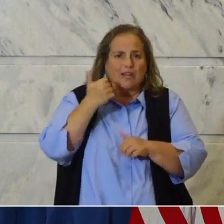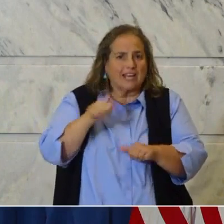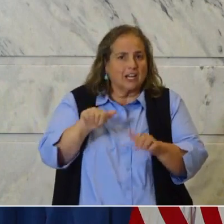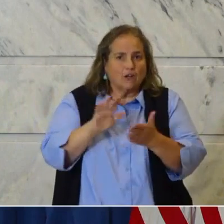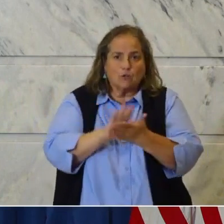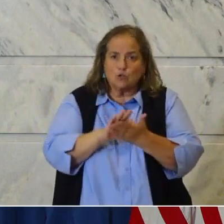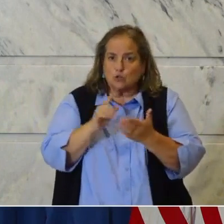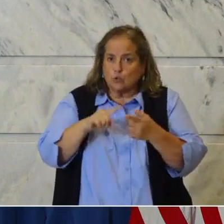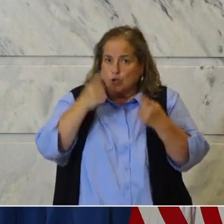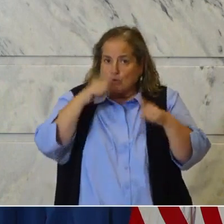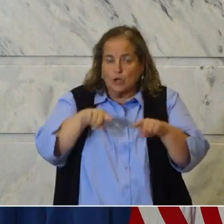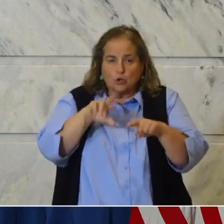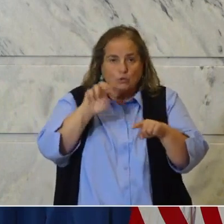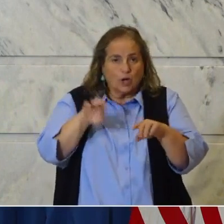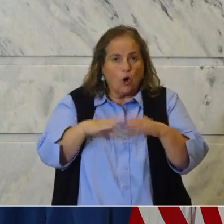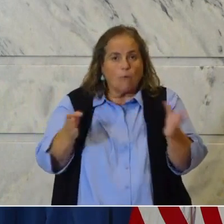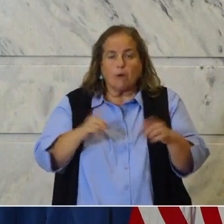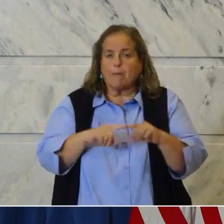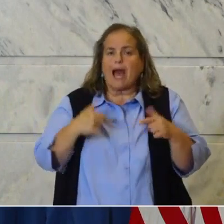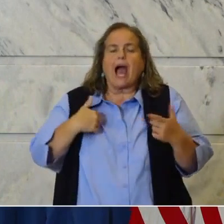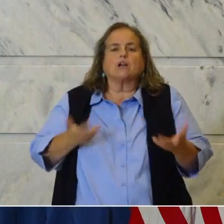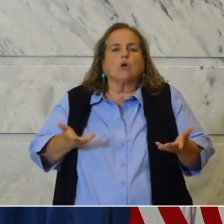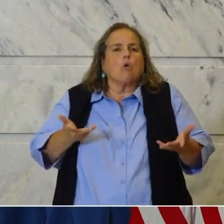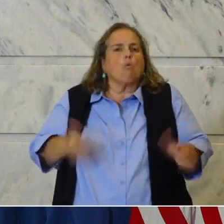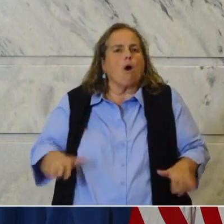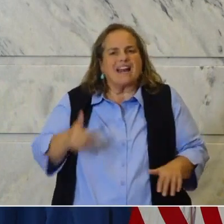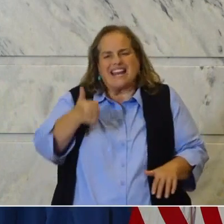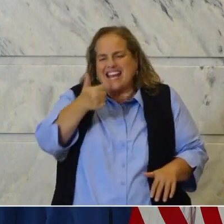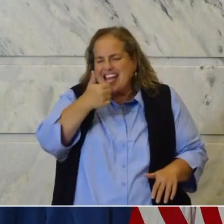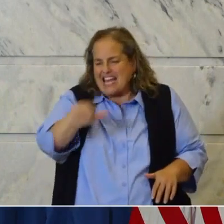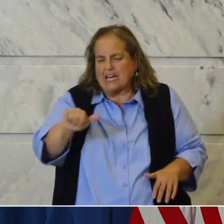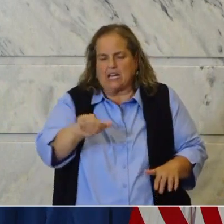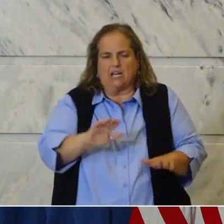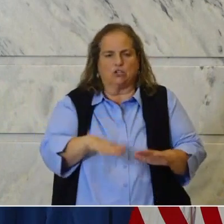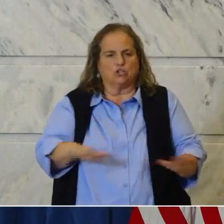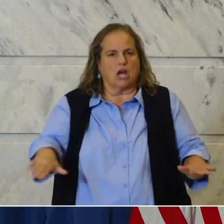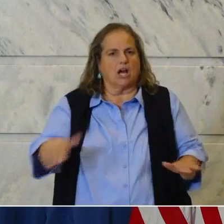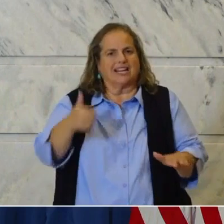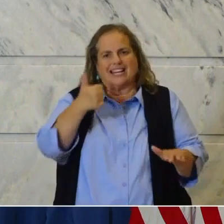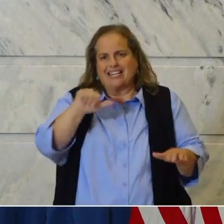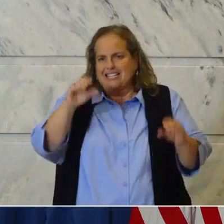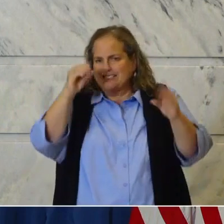don't wish a positive case on any child or any teacher in any school. And so I